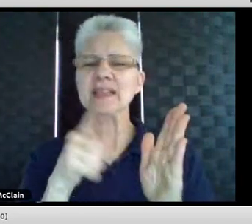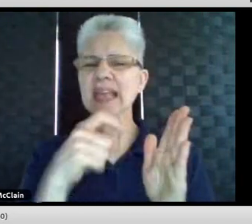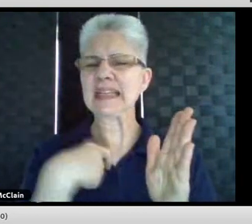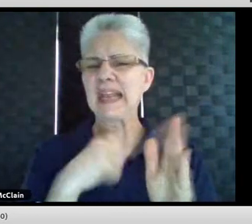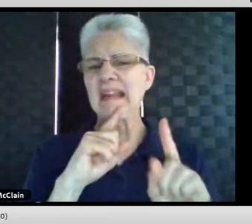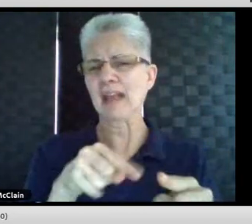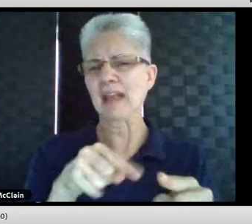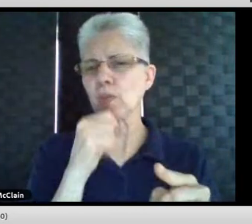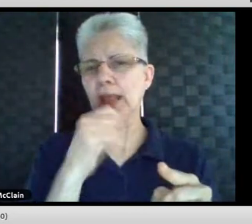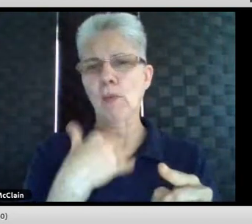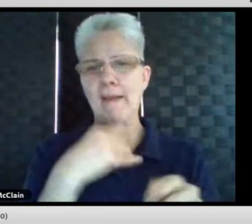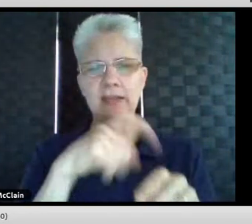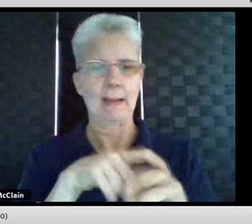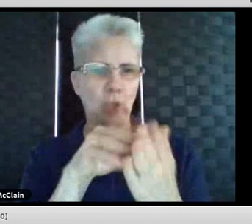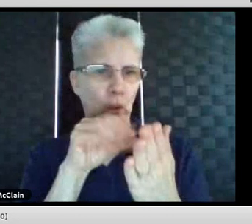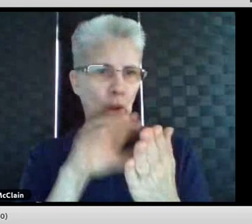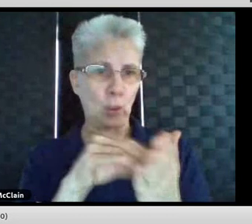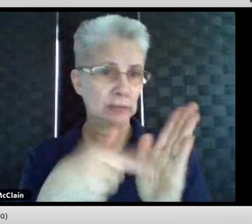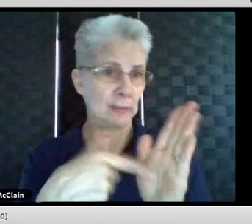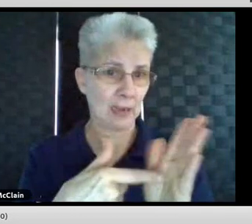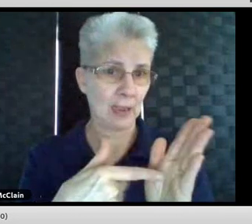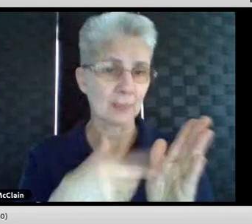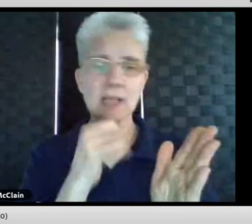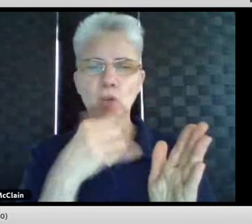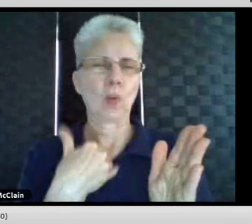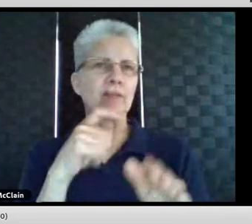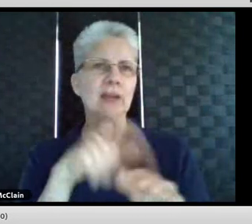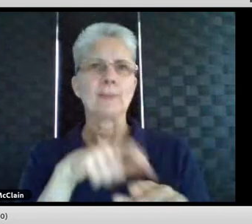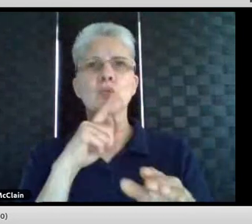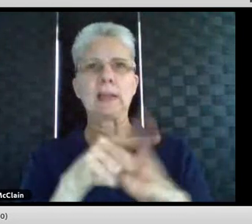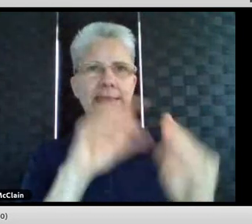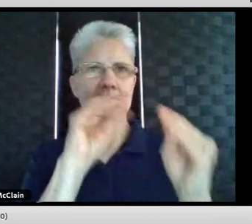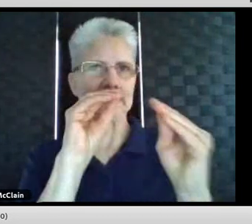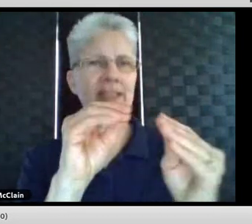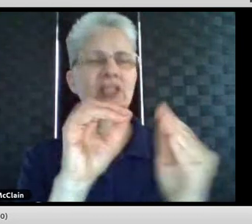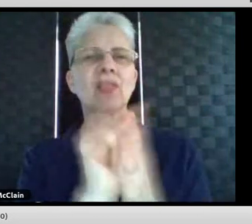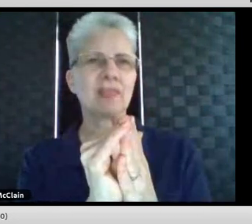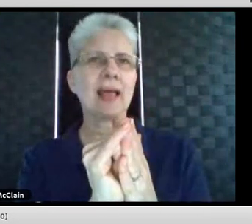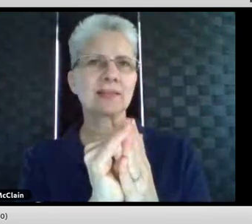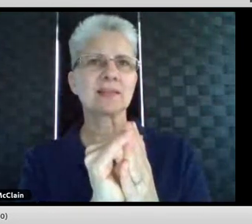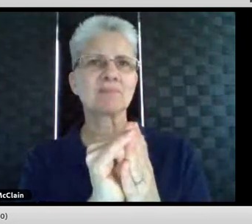and they don't have time to learn and you don't have time to do instruction. That's all a judgment call.